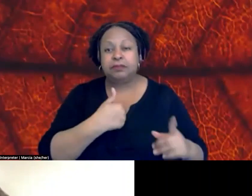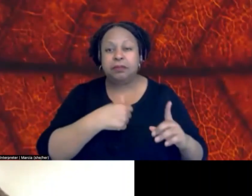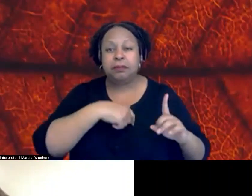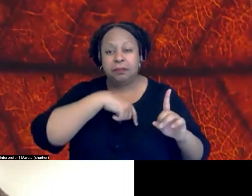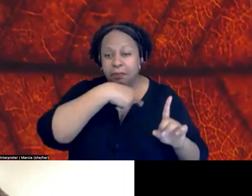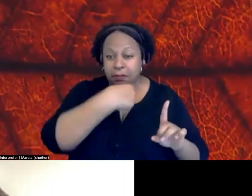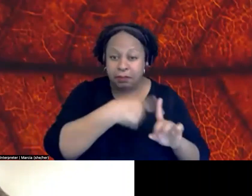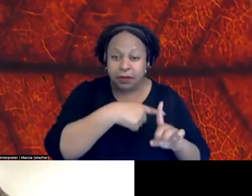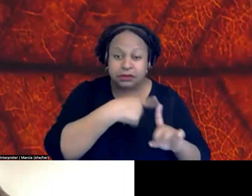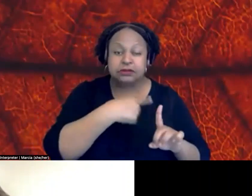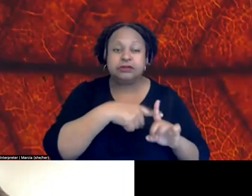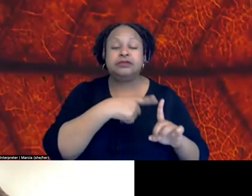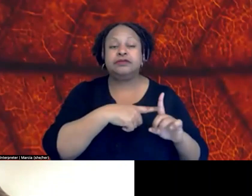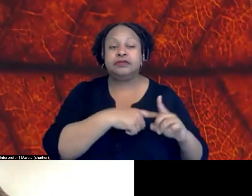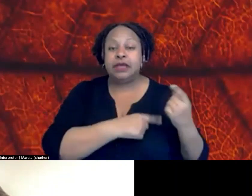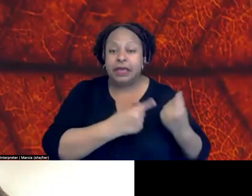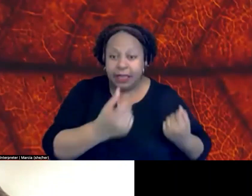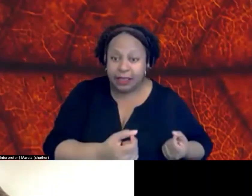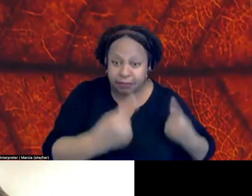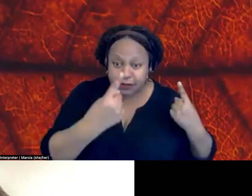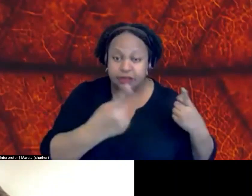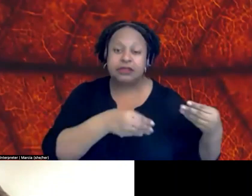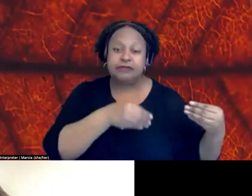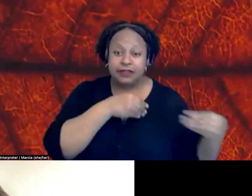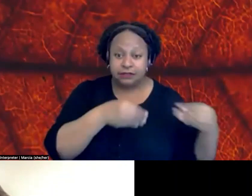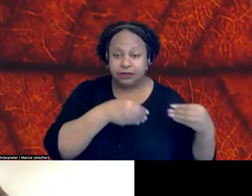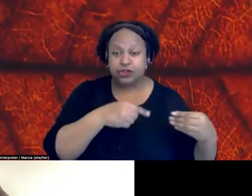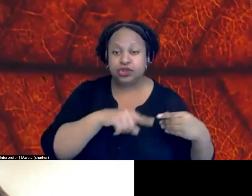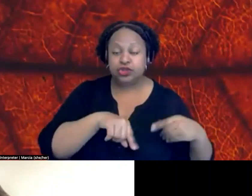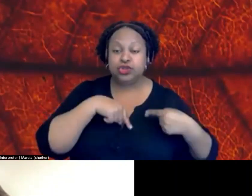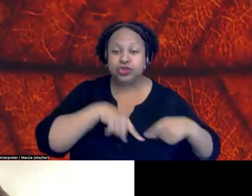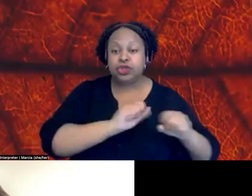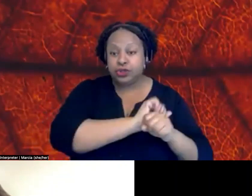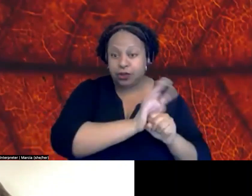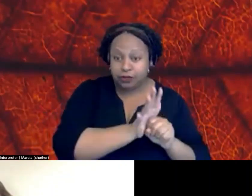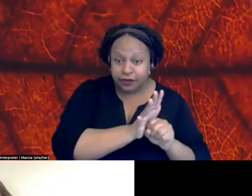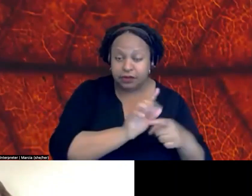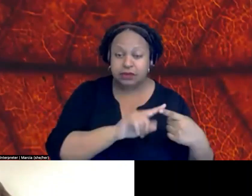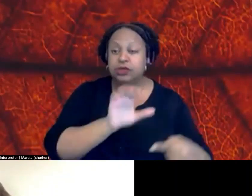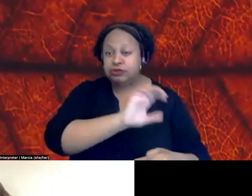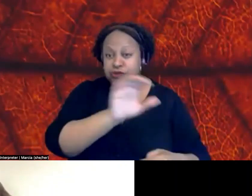and the flexibility, also being able to use Zoom and use those online resources.